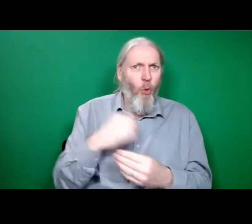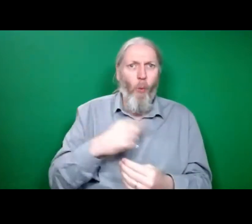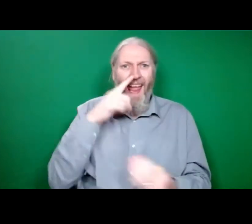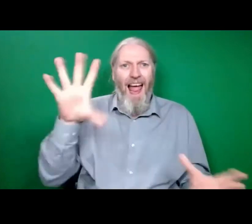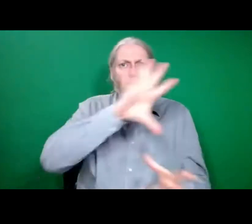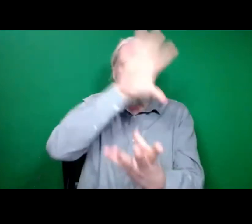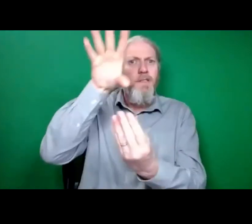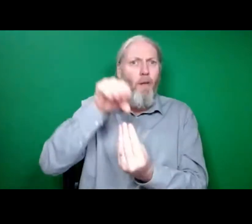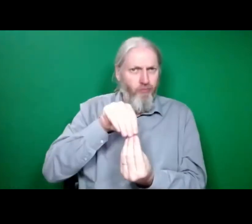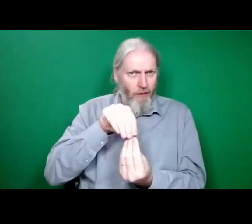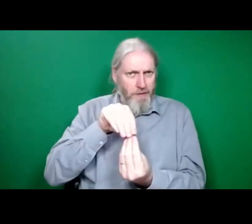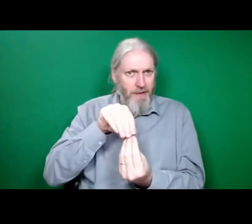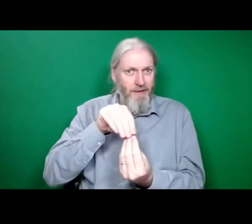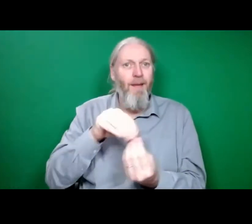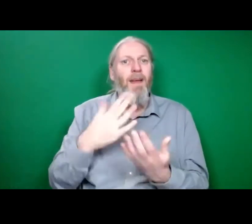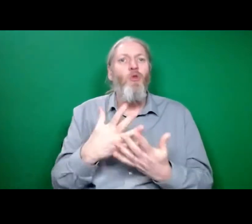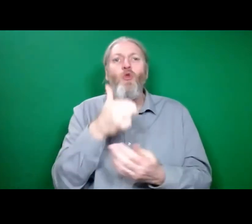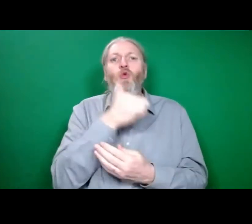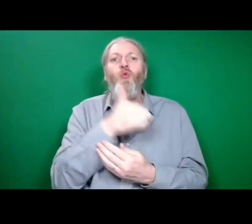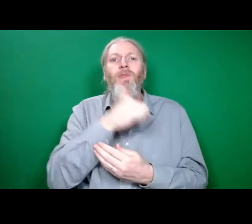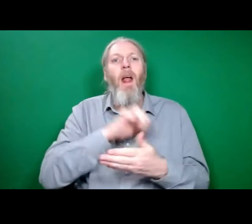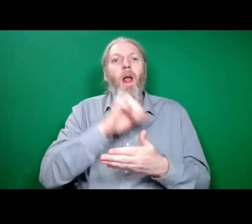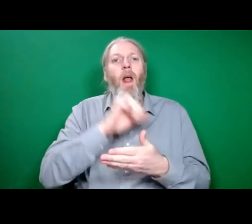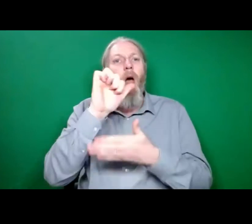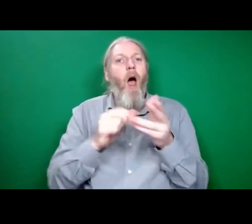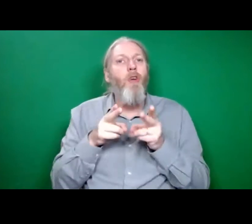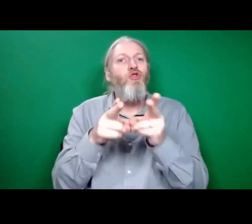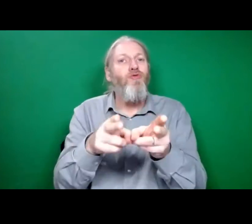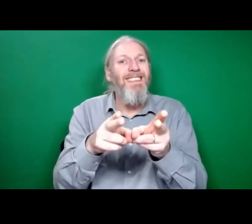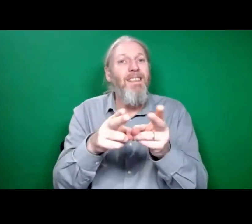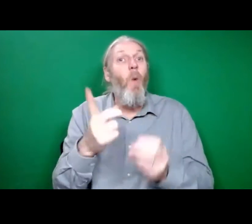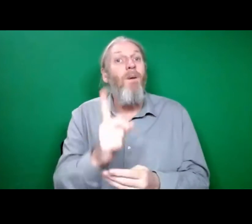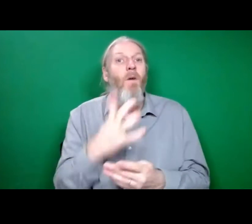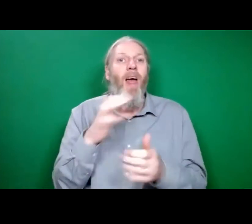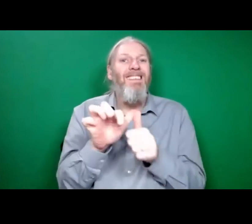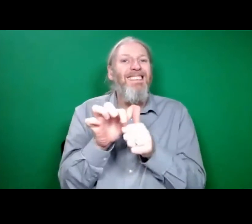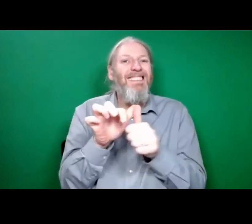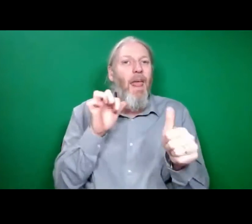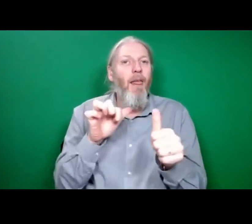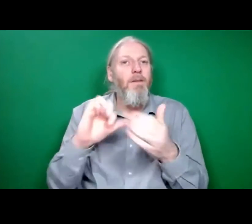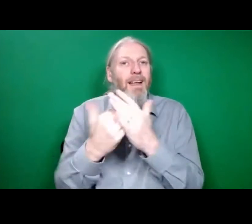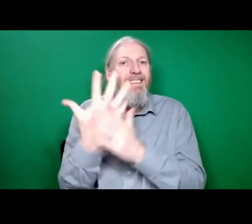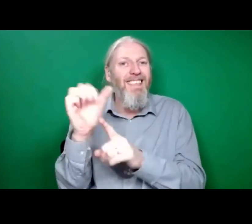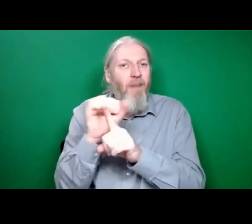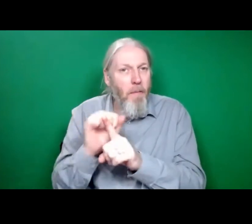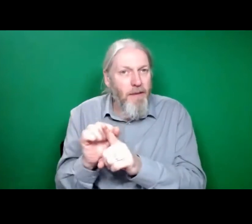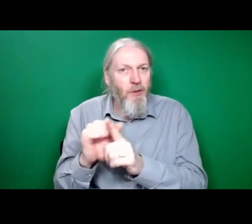up their link and having a look because they're a